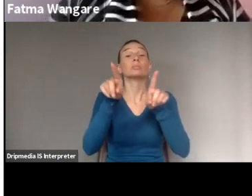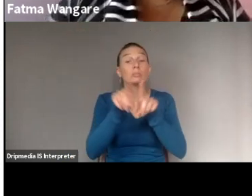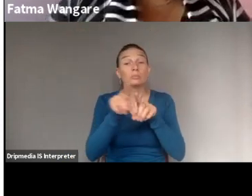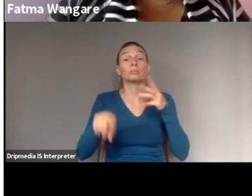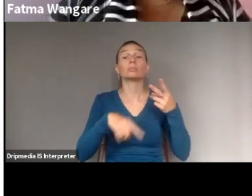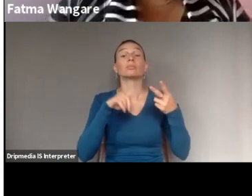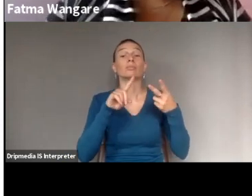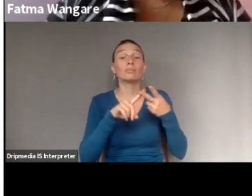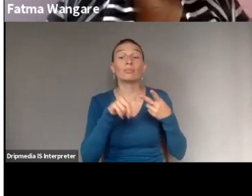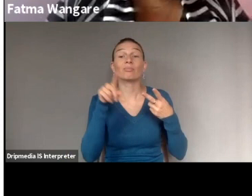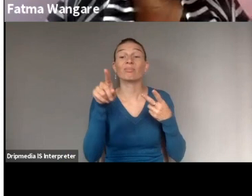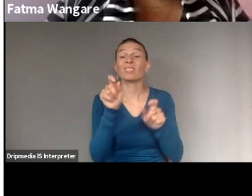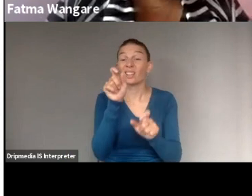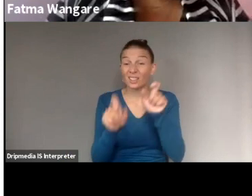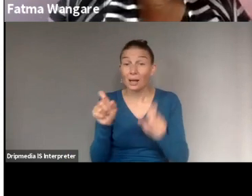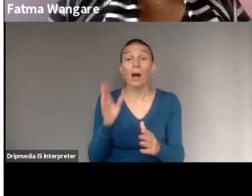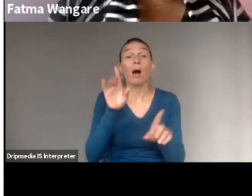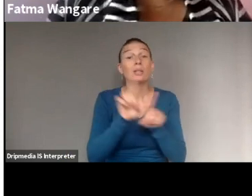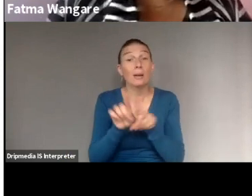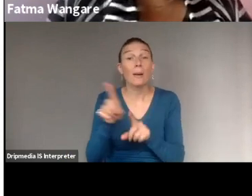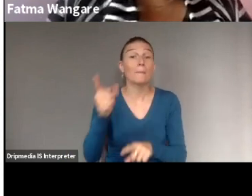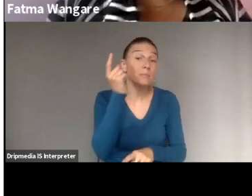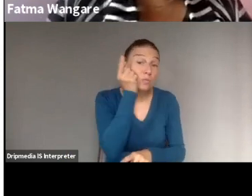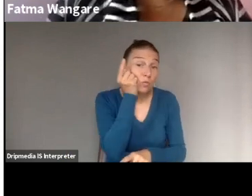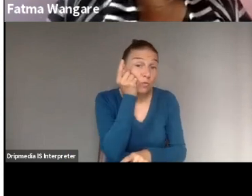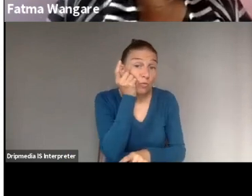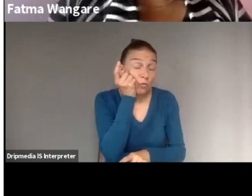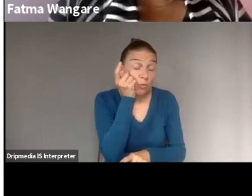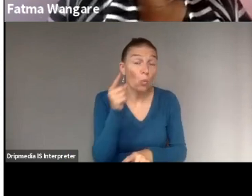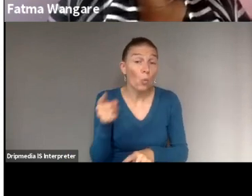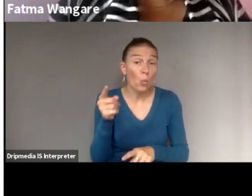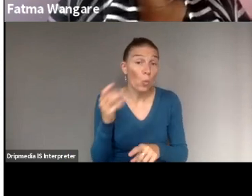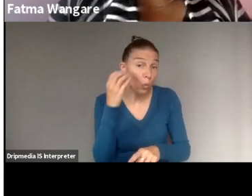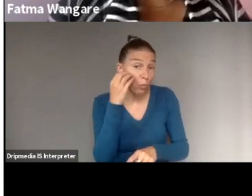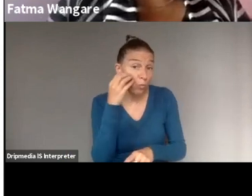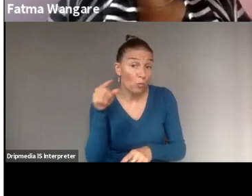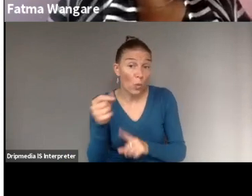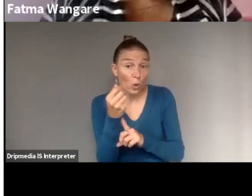active telephone number. And then, priority was given to households with multiple vulnerabilities.